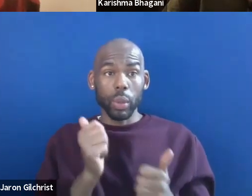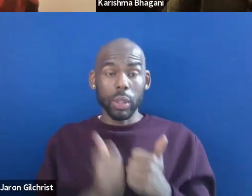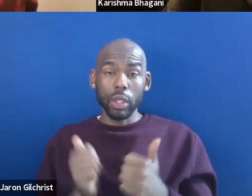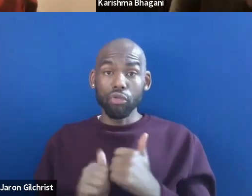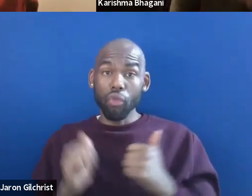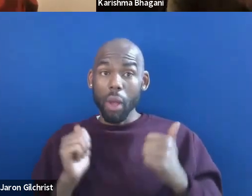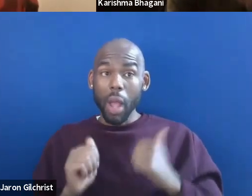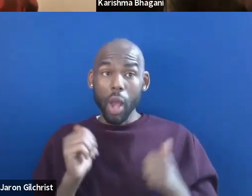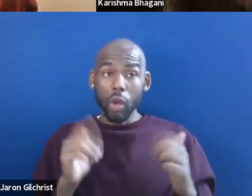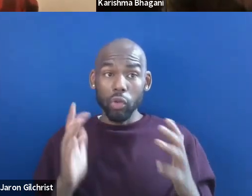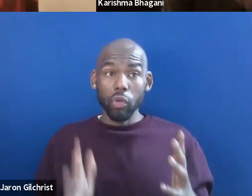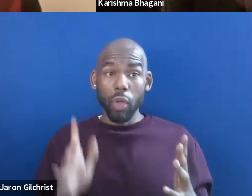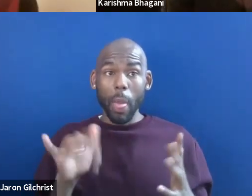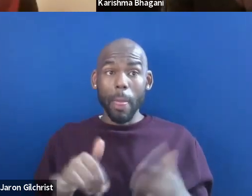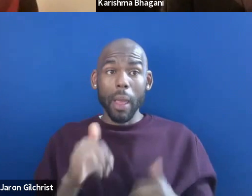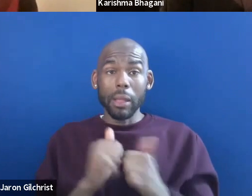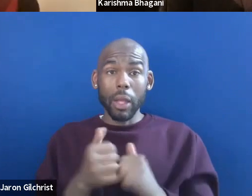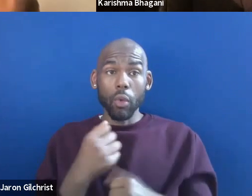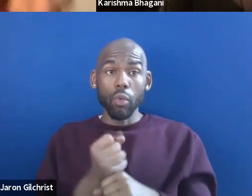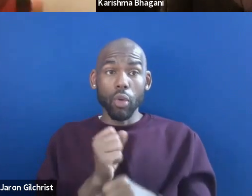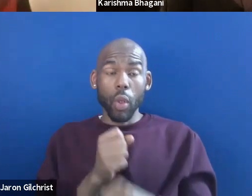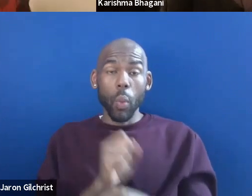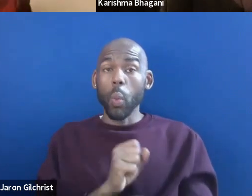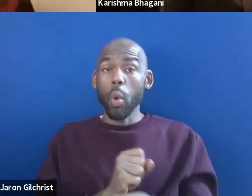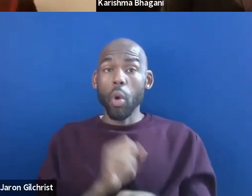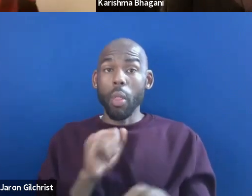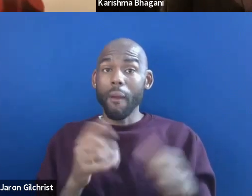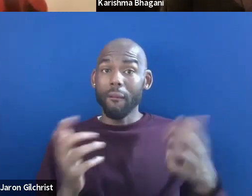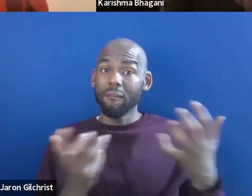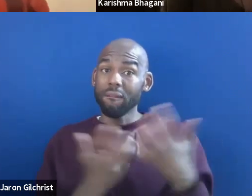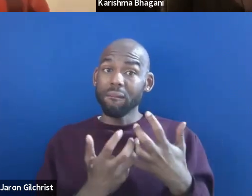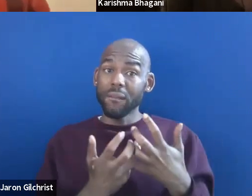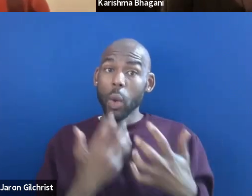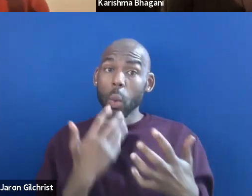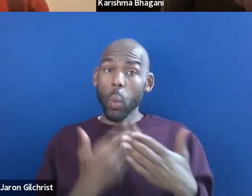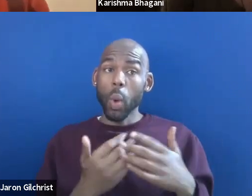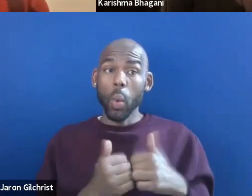and that's how we created the work and it fitted well within the theme that I was exploring.